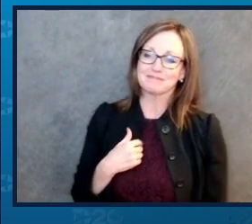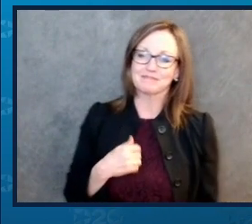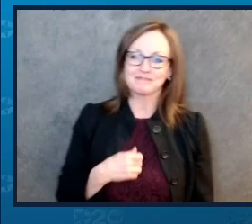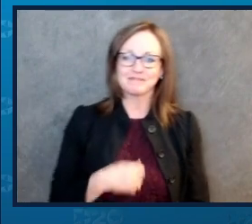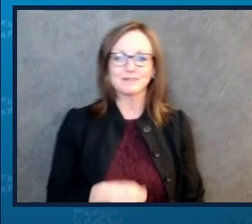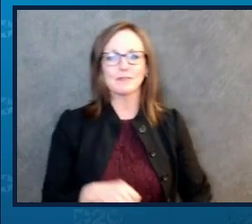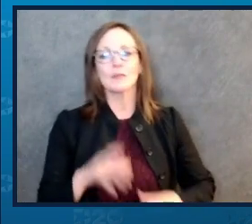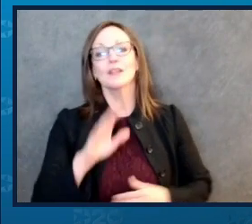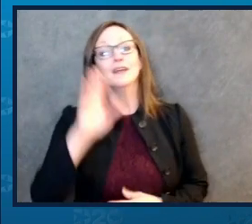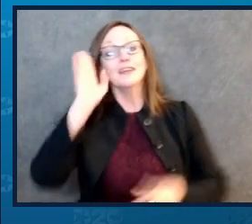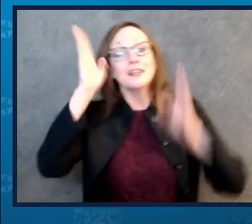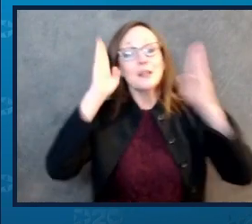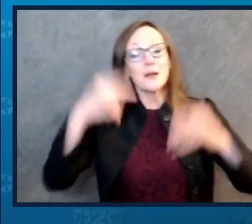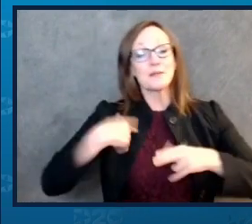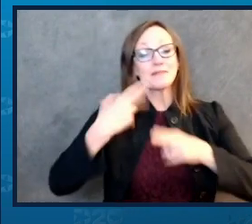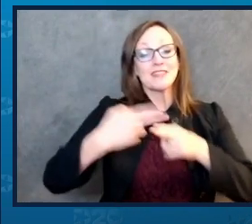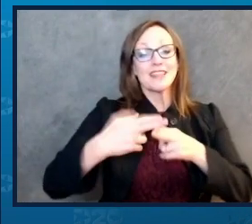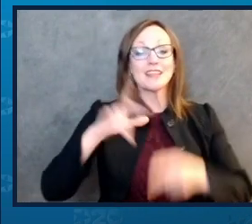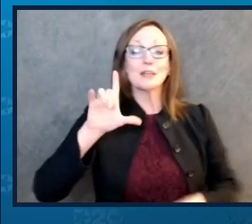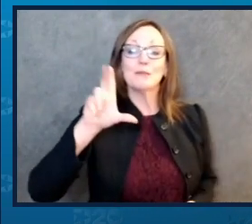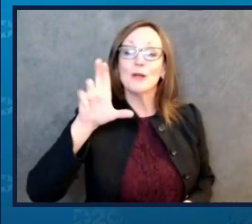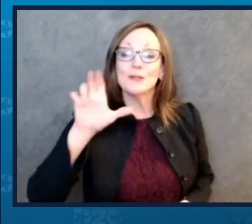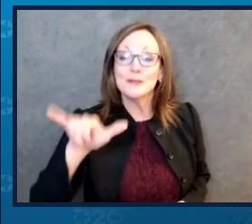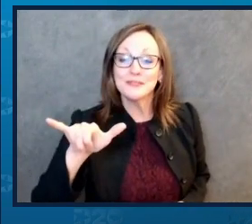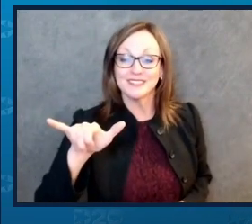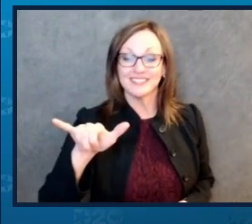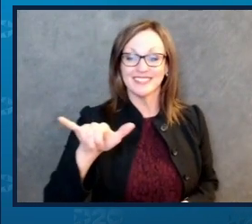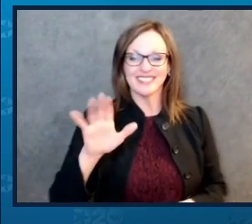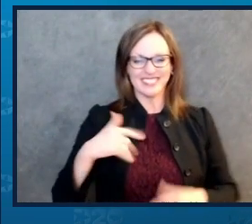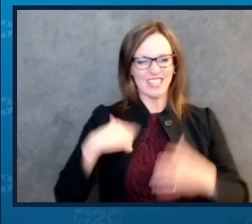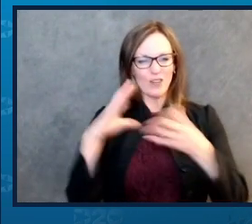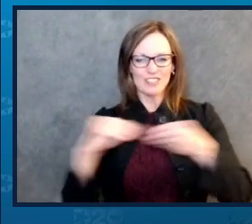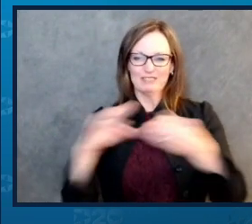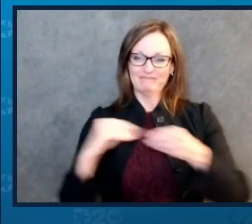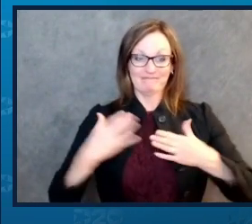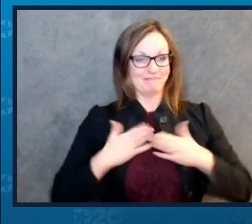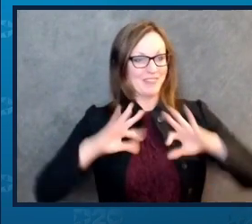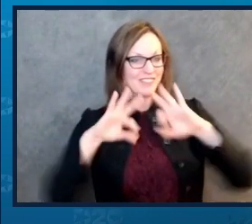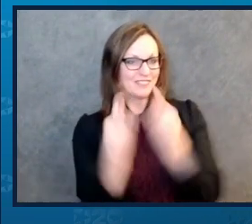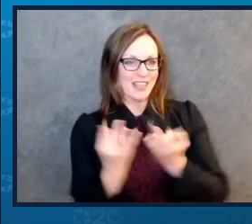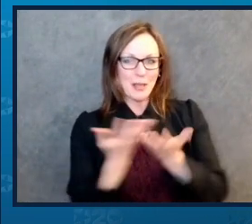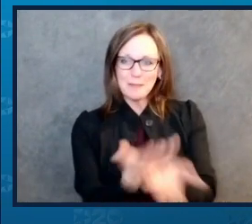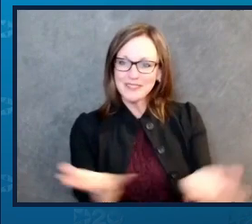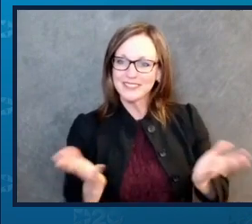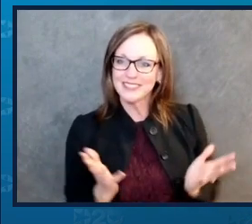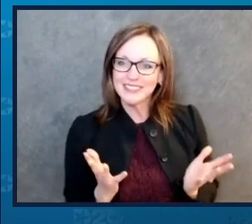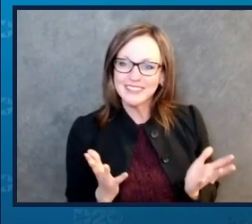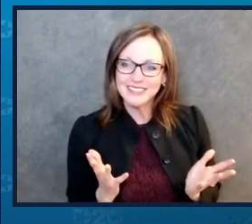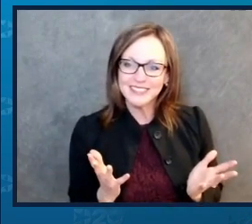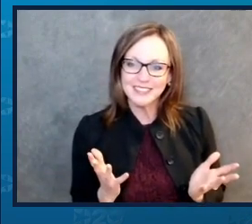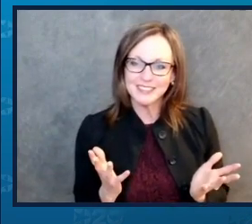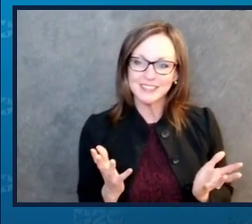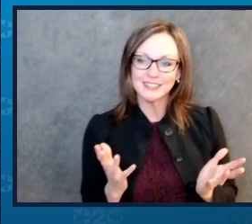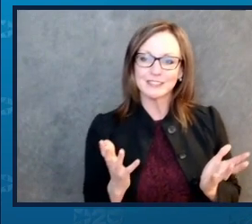JESSICA. WE'RE LIKE ALL FAMILIES. WE WORK HARD TO BUILD A GOOD